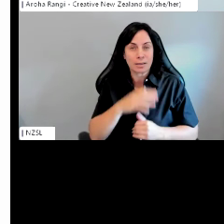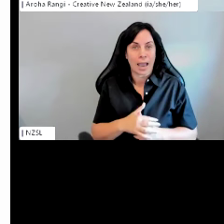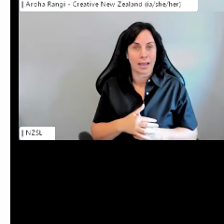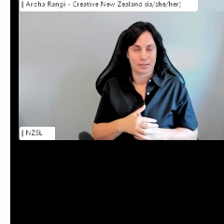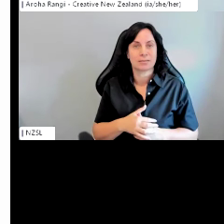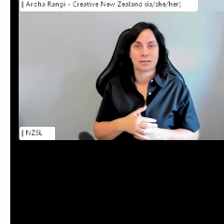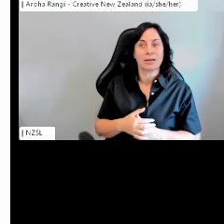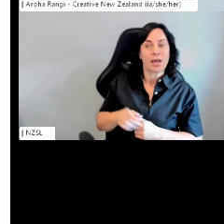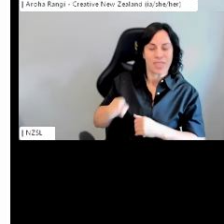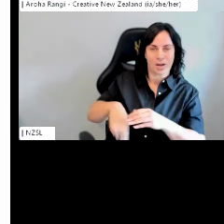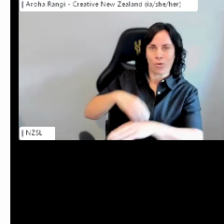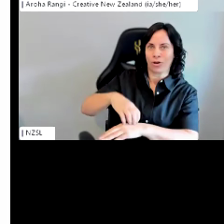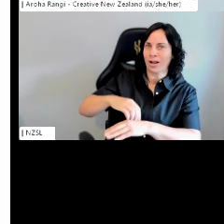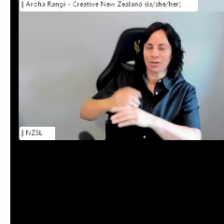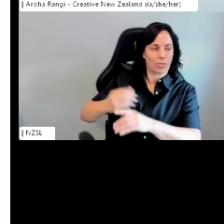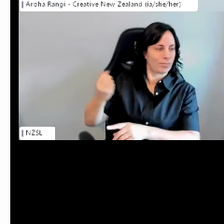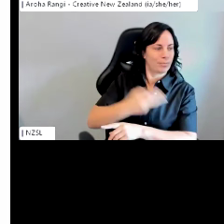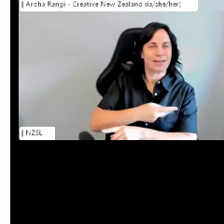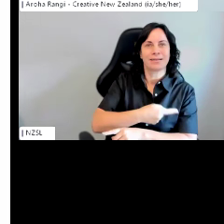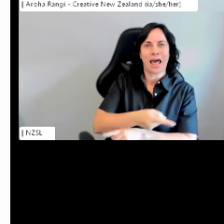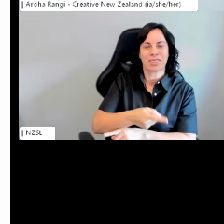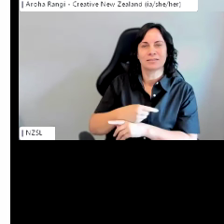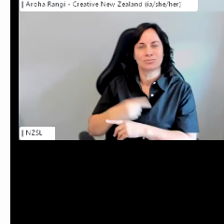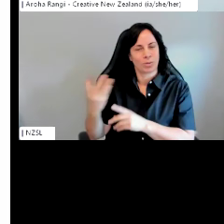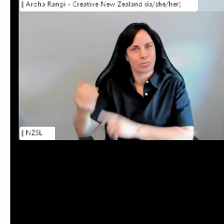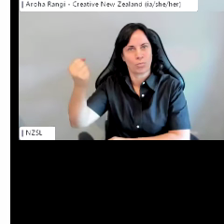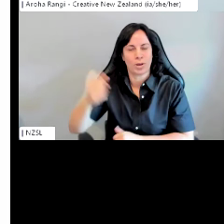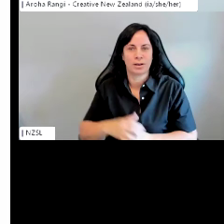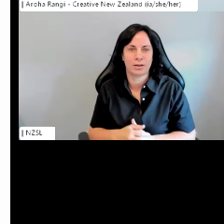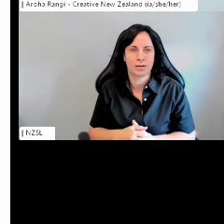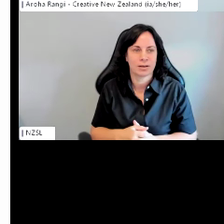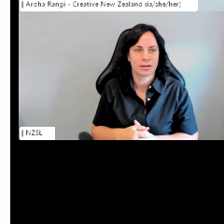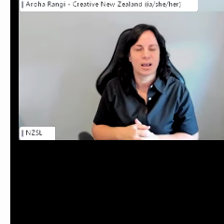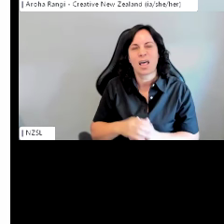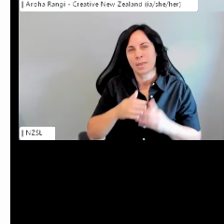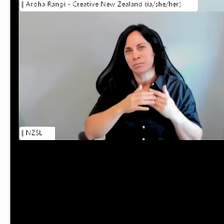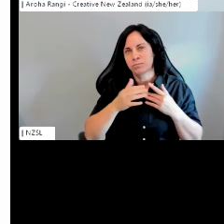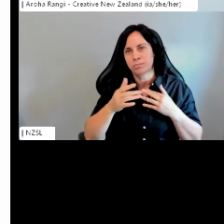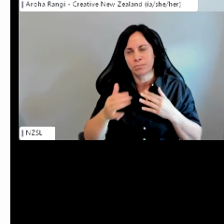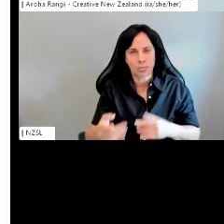going to win and when we're back here looking at the next in installment of Audience Atlas,